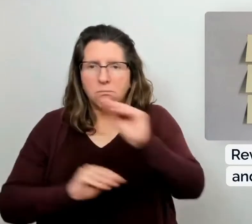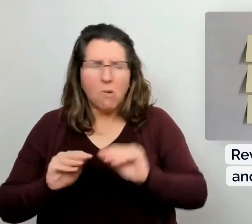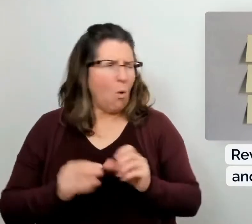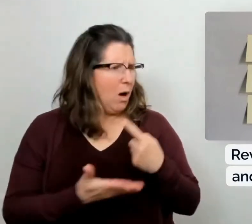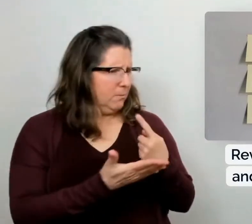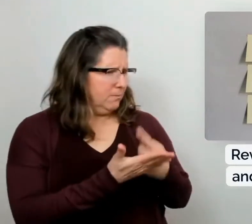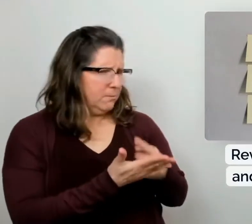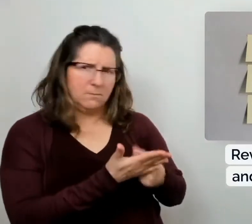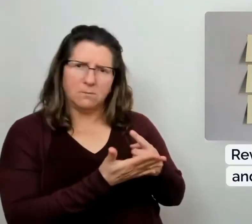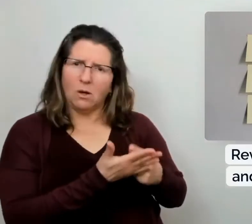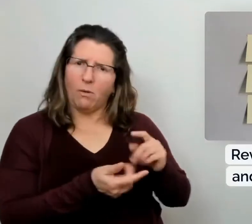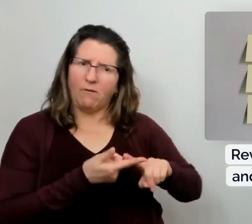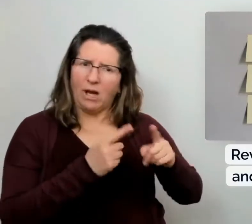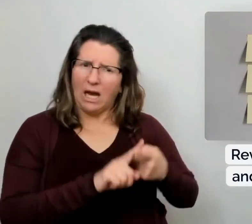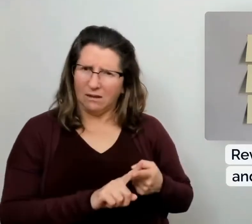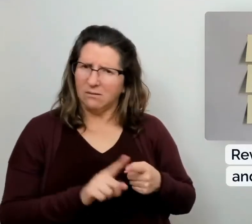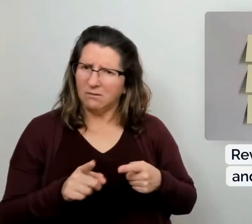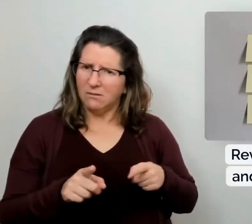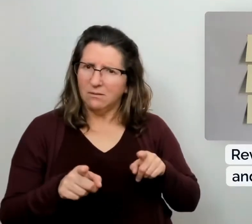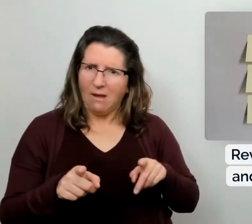Collaboration with a peer to cross-reference the content